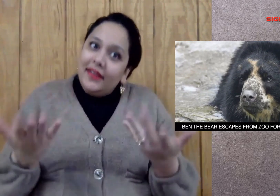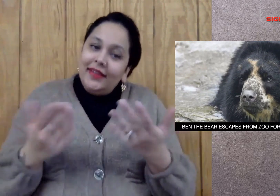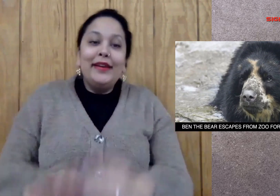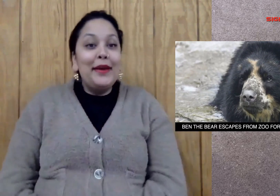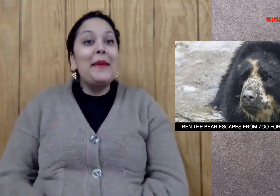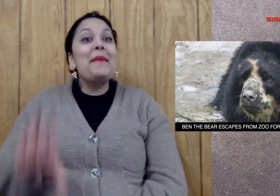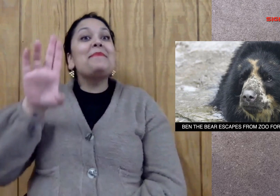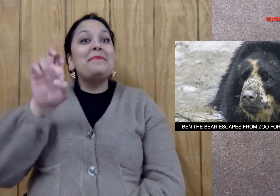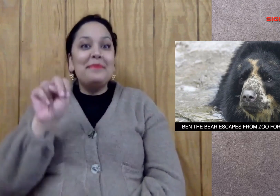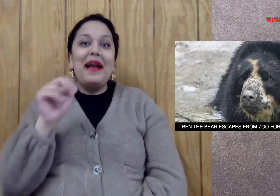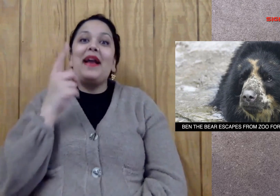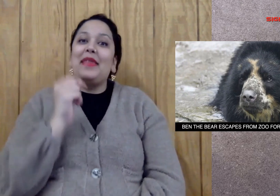Bend the bear.